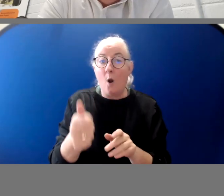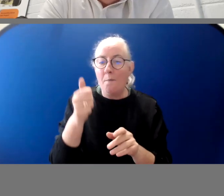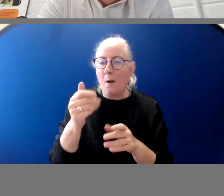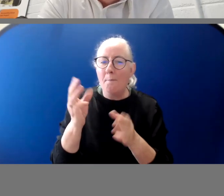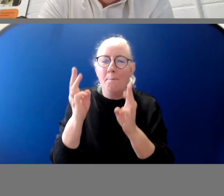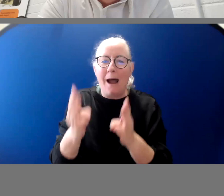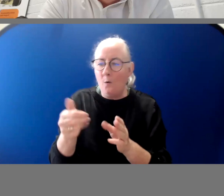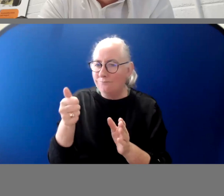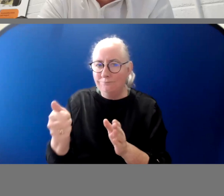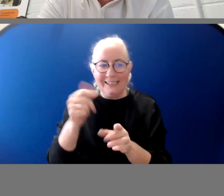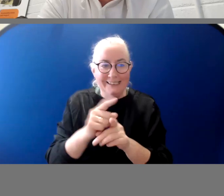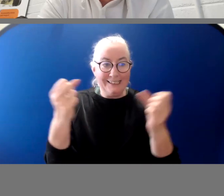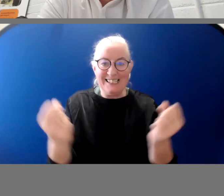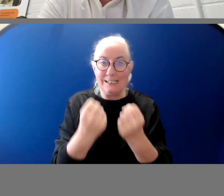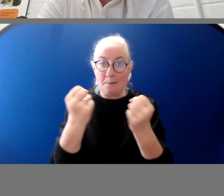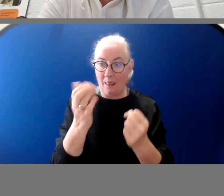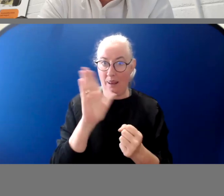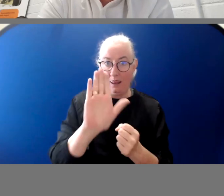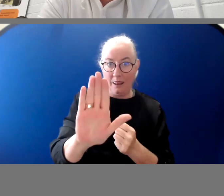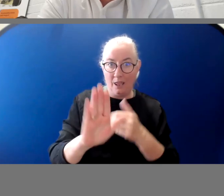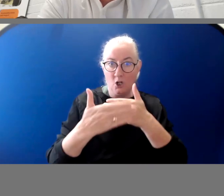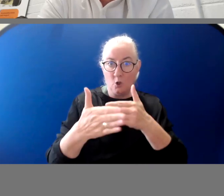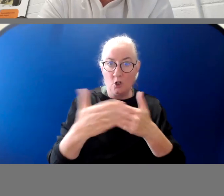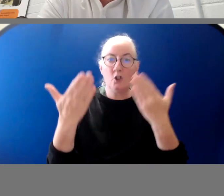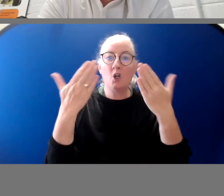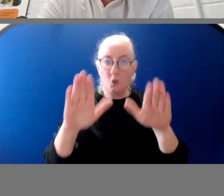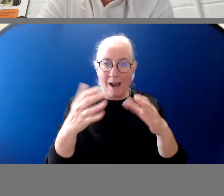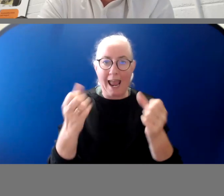need to put a symbol on the doors to indicate that the door is power assisted or automated